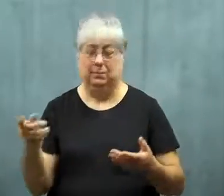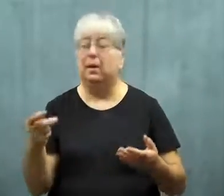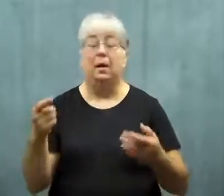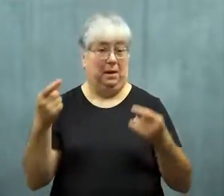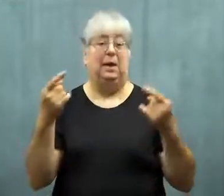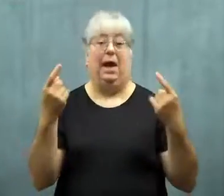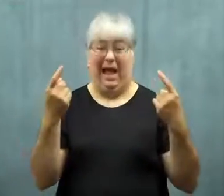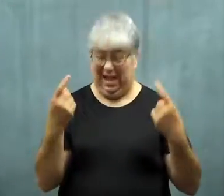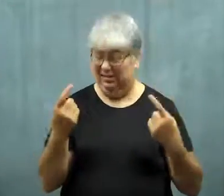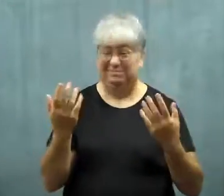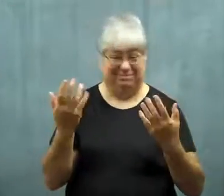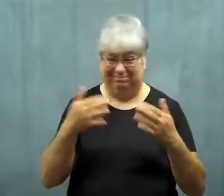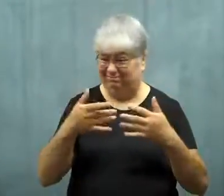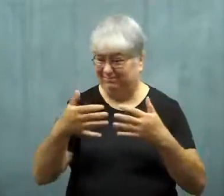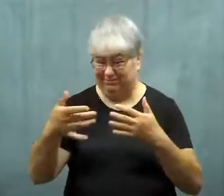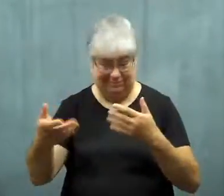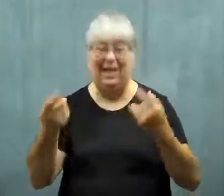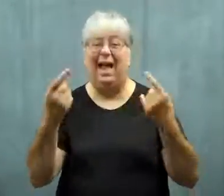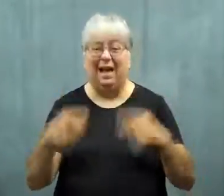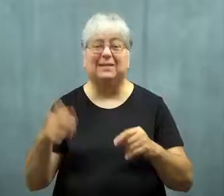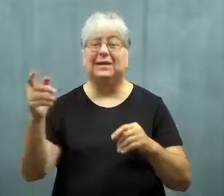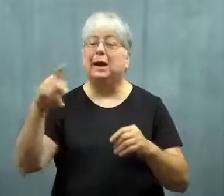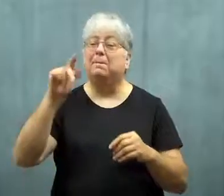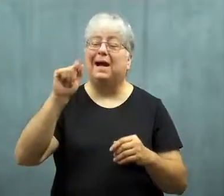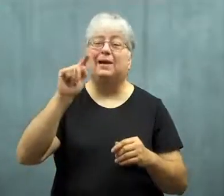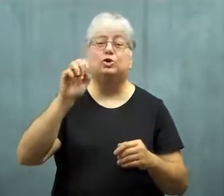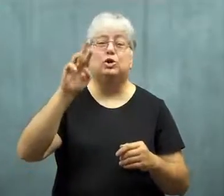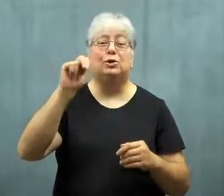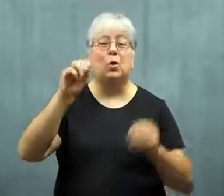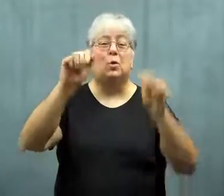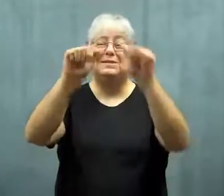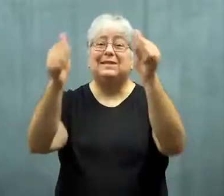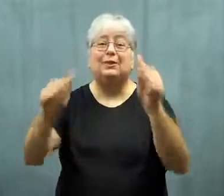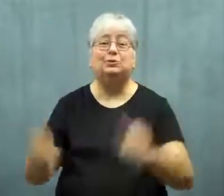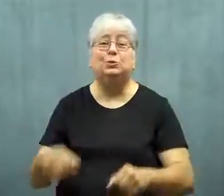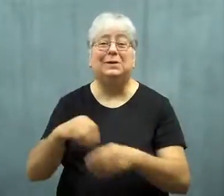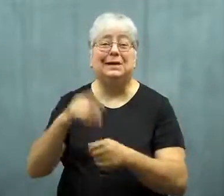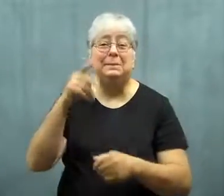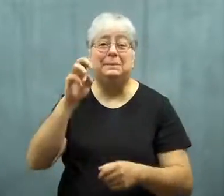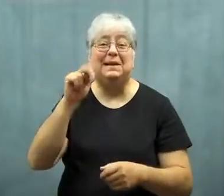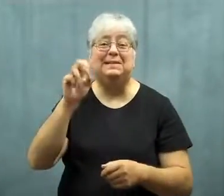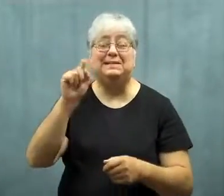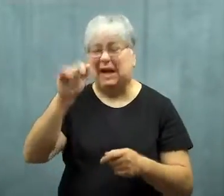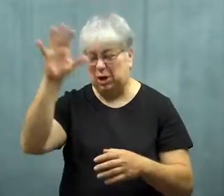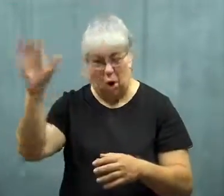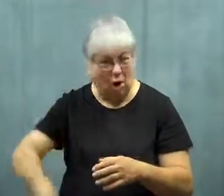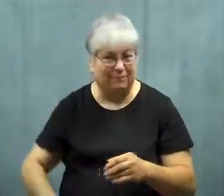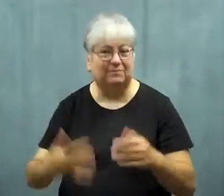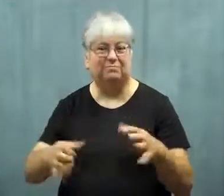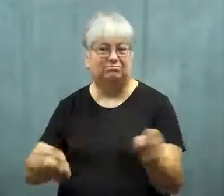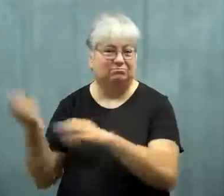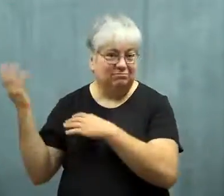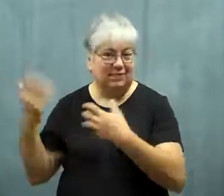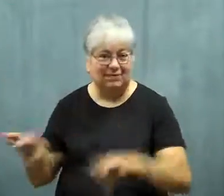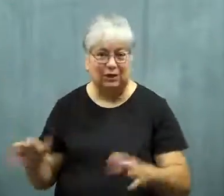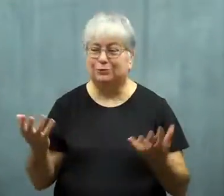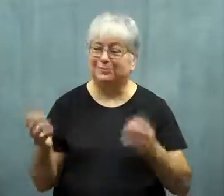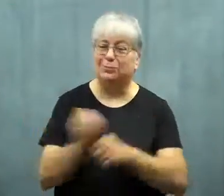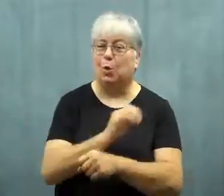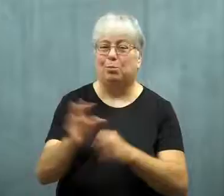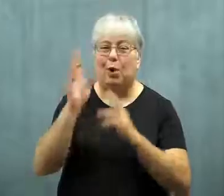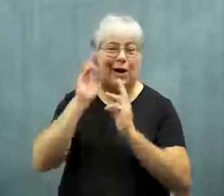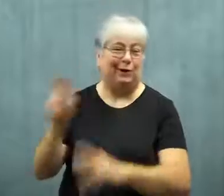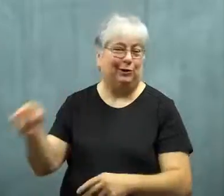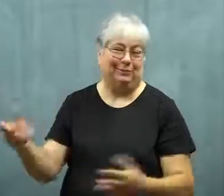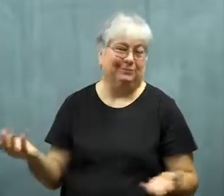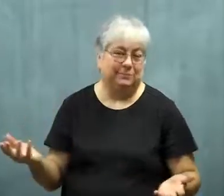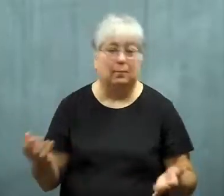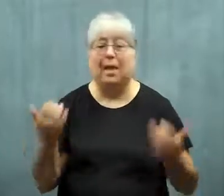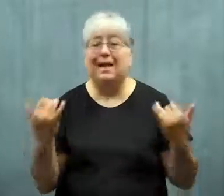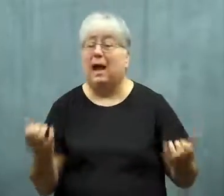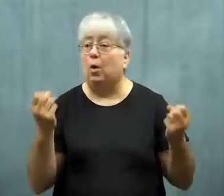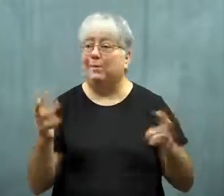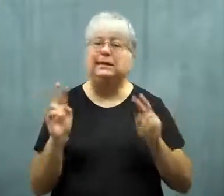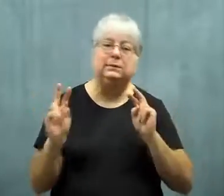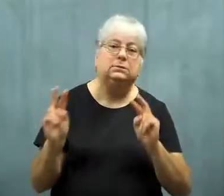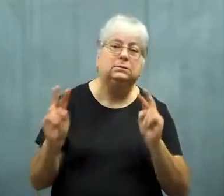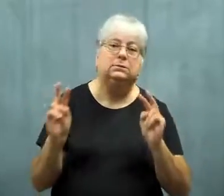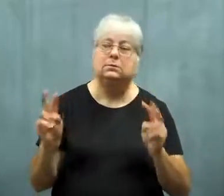among other things, Paterno's statue at Penn State has been removed.